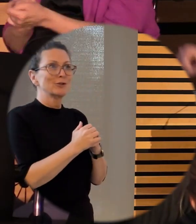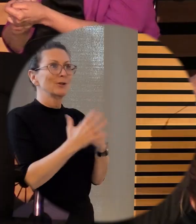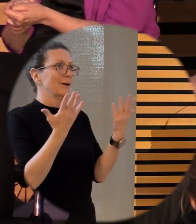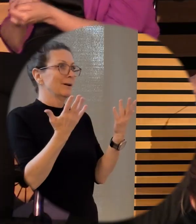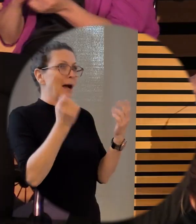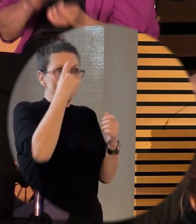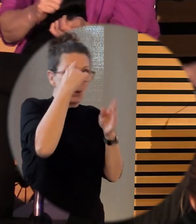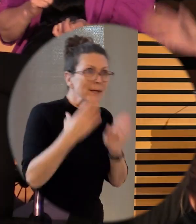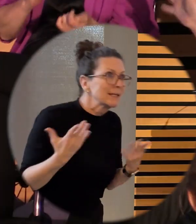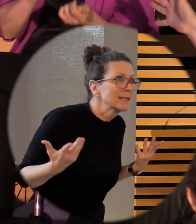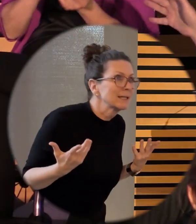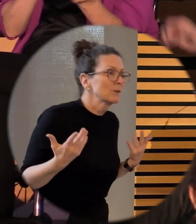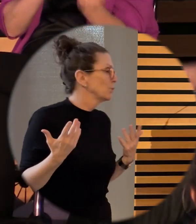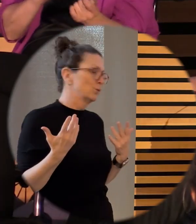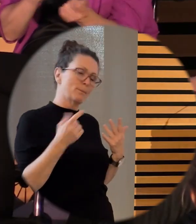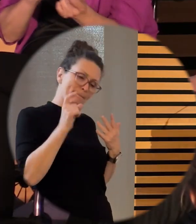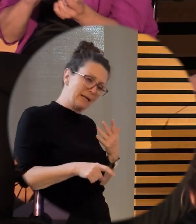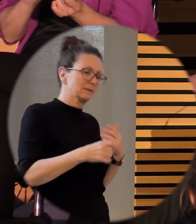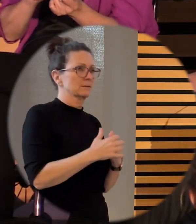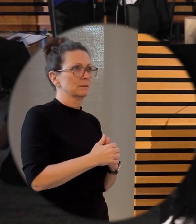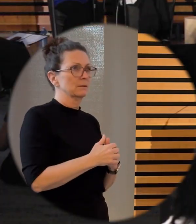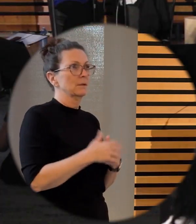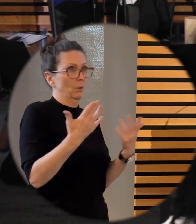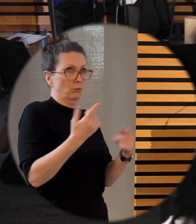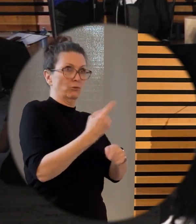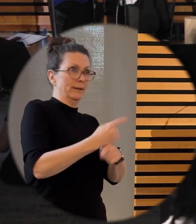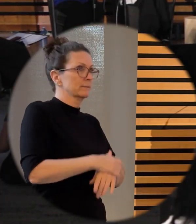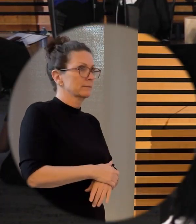its economic success. Exactly. Is that a good way to say? Well, we would never hang out a sign on